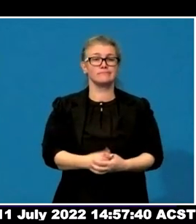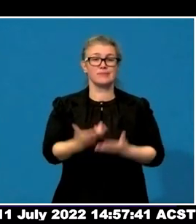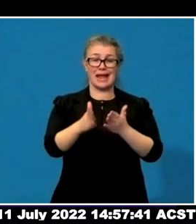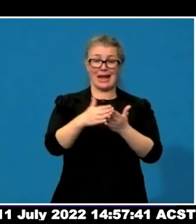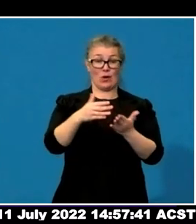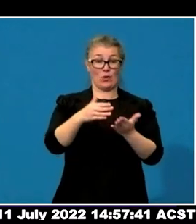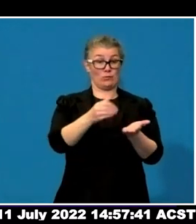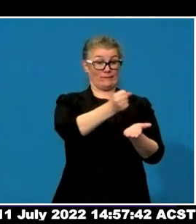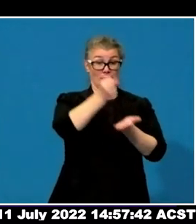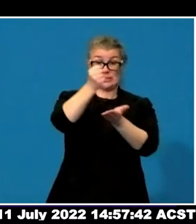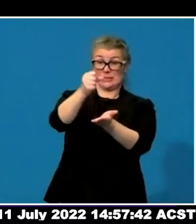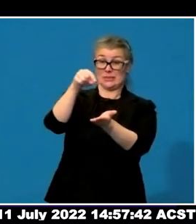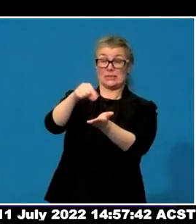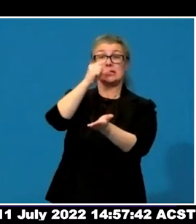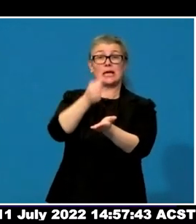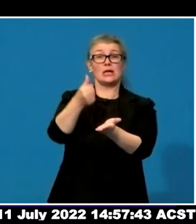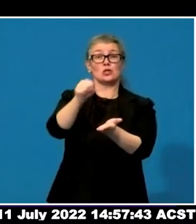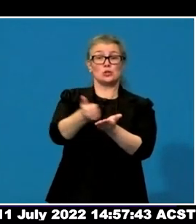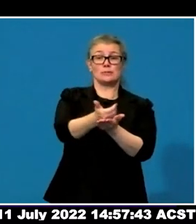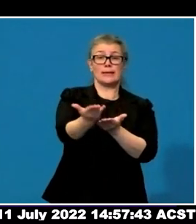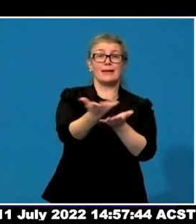be able to address the issues and to be able to explore that.